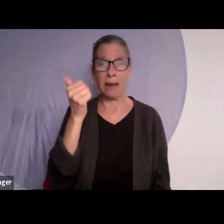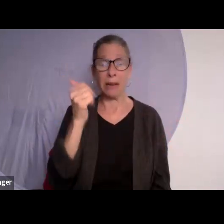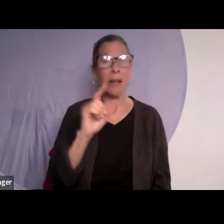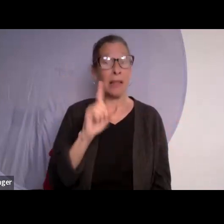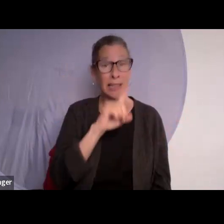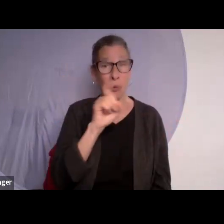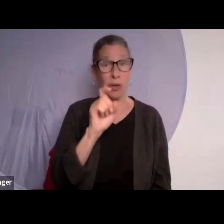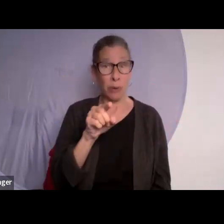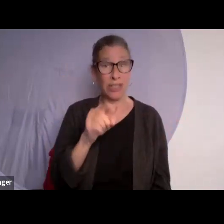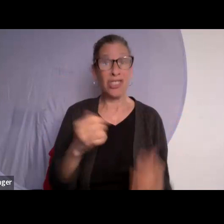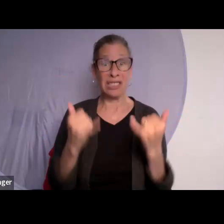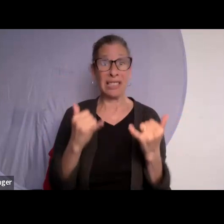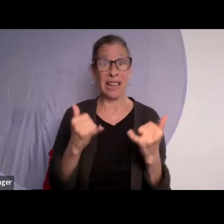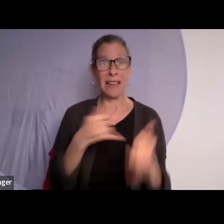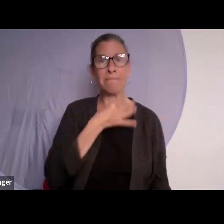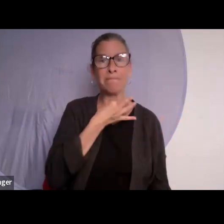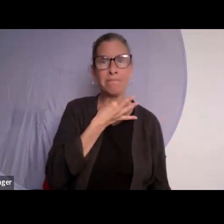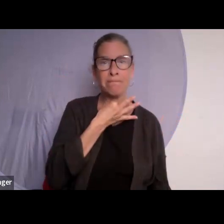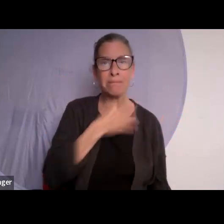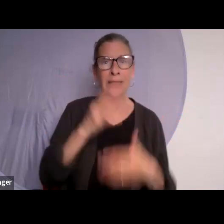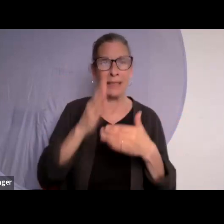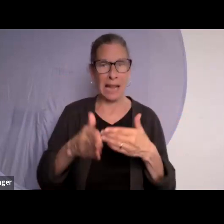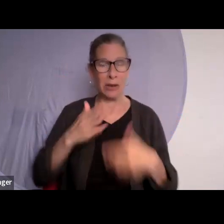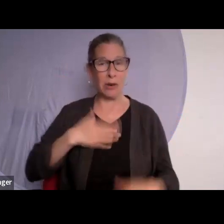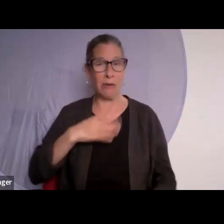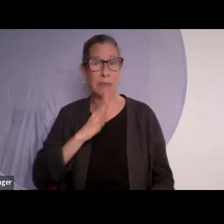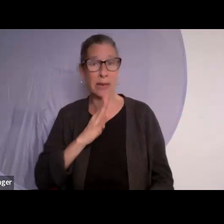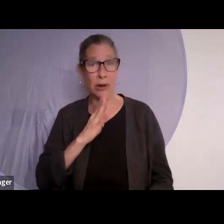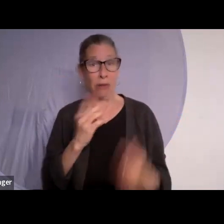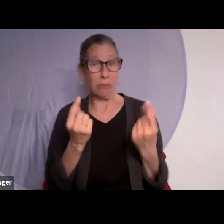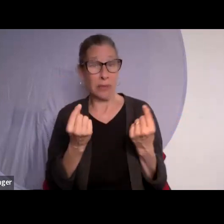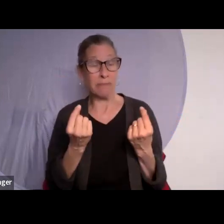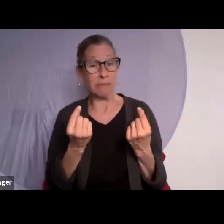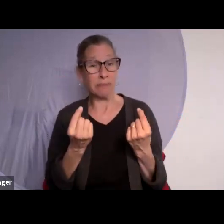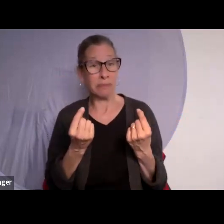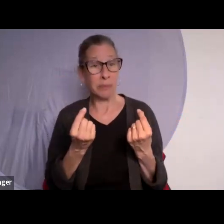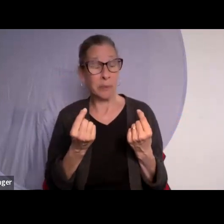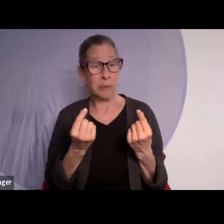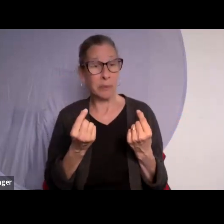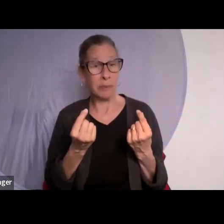conversation. At the end of my talk is what are your